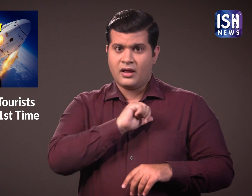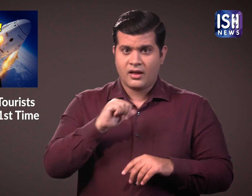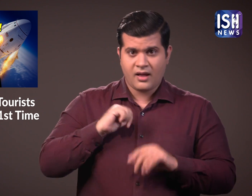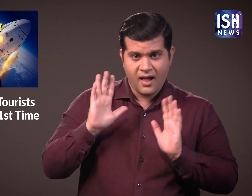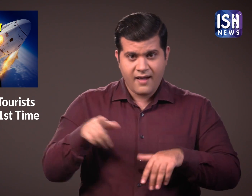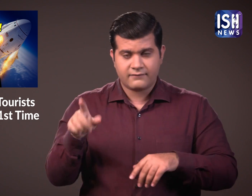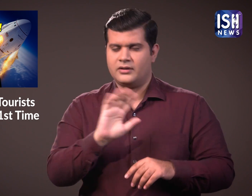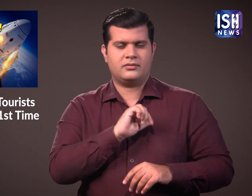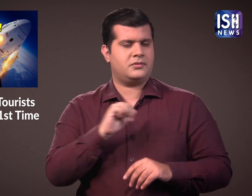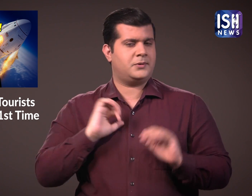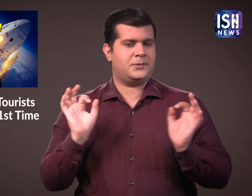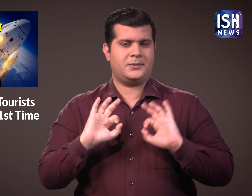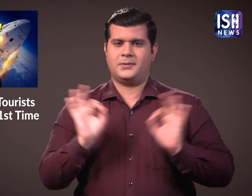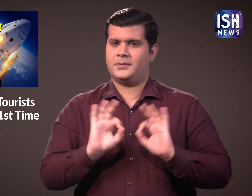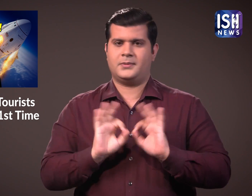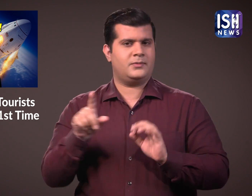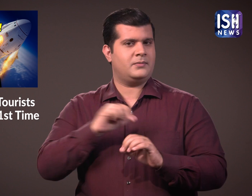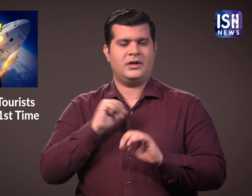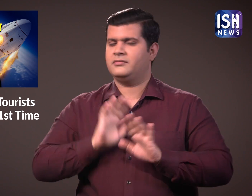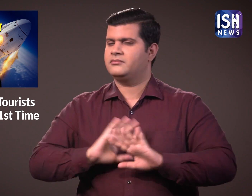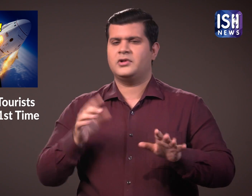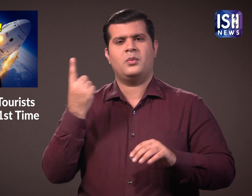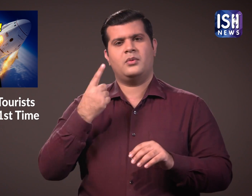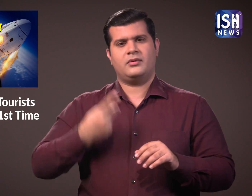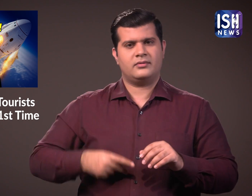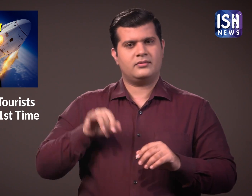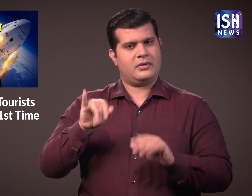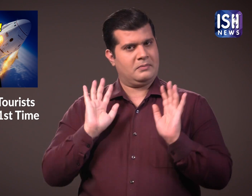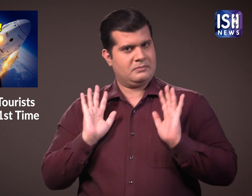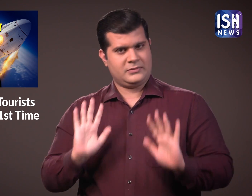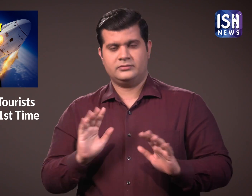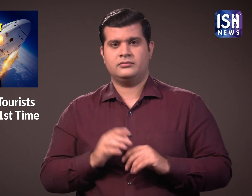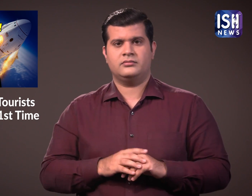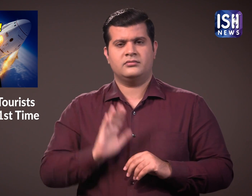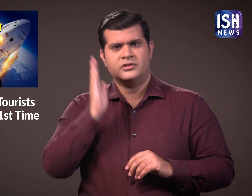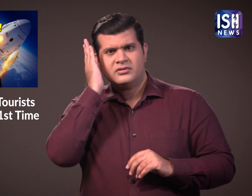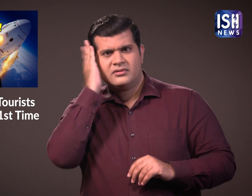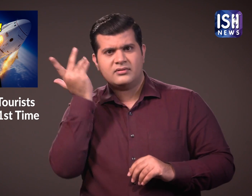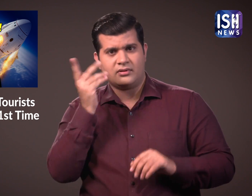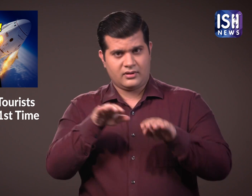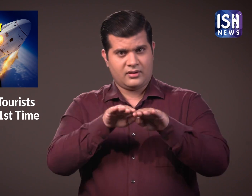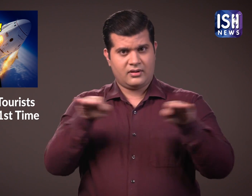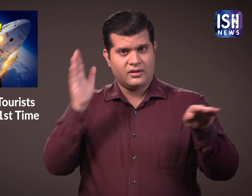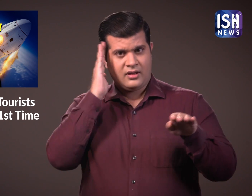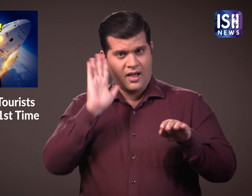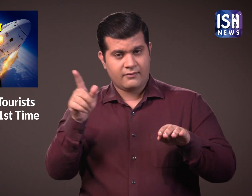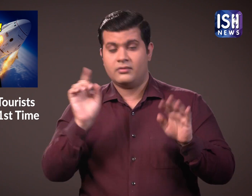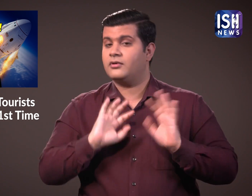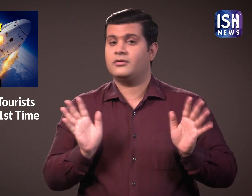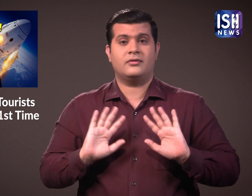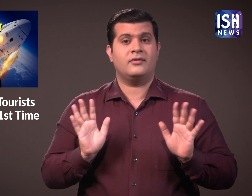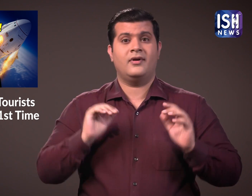No showering will be available and crew will not have beds to sleep in.